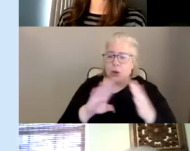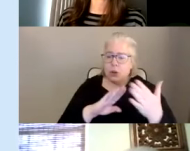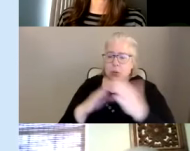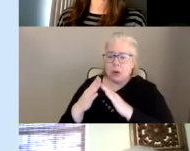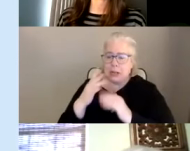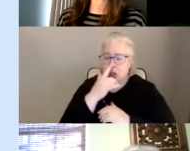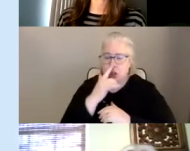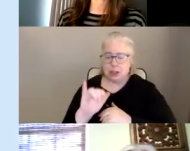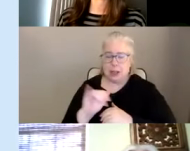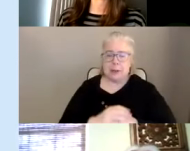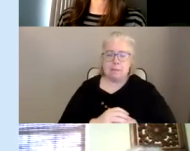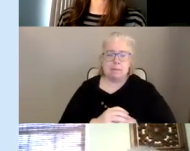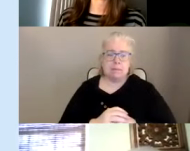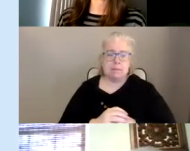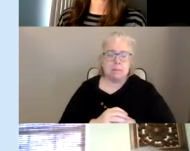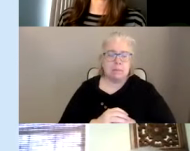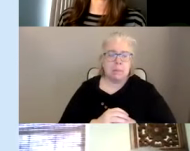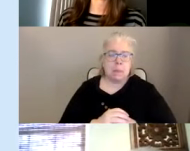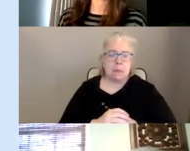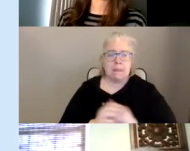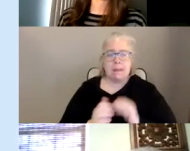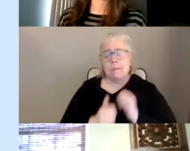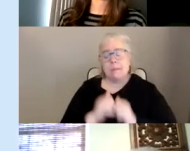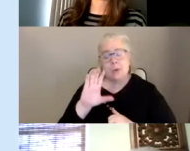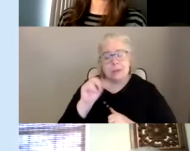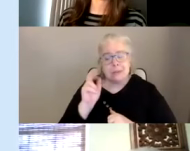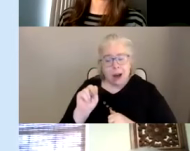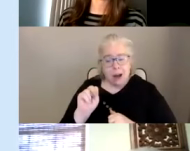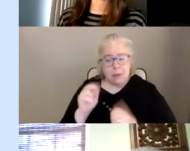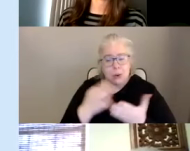from that perspective. The most common one that we see utilized